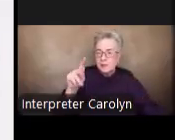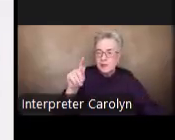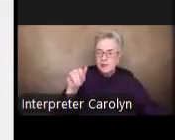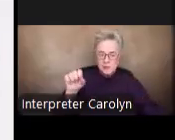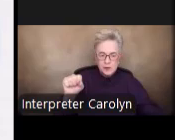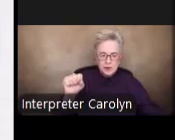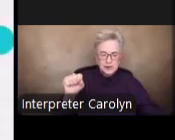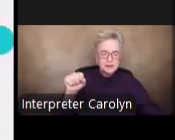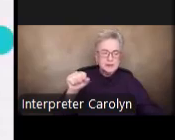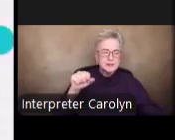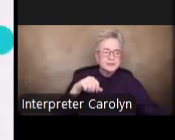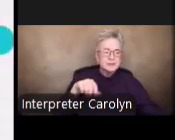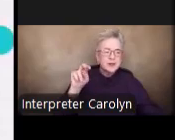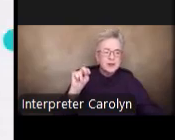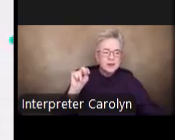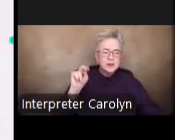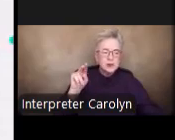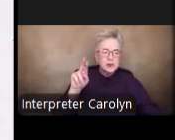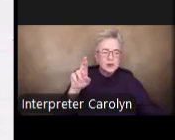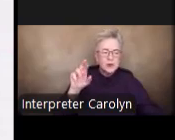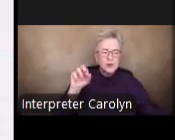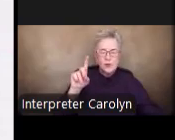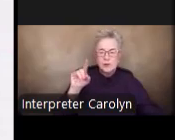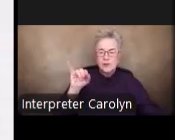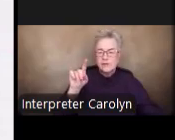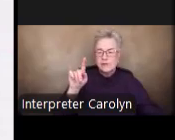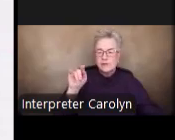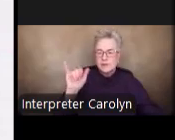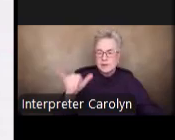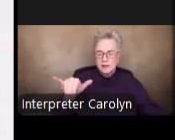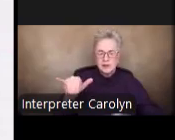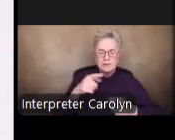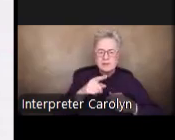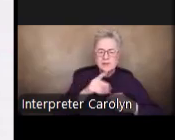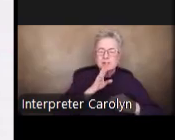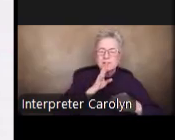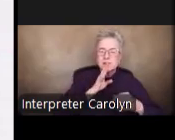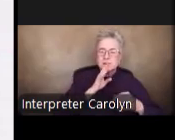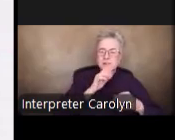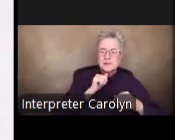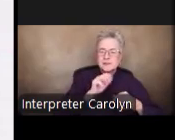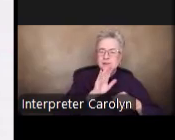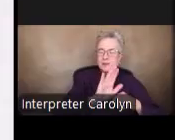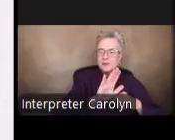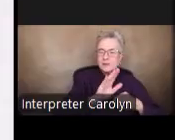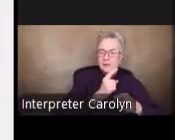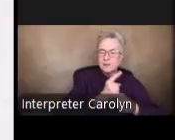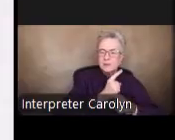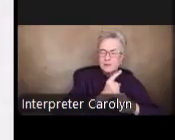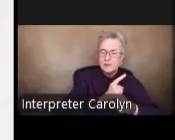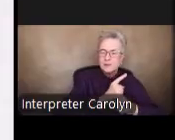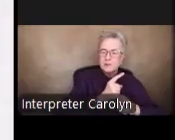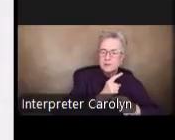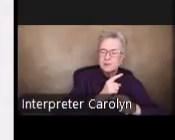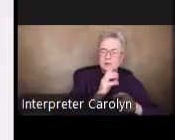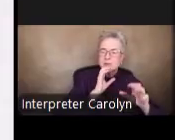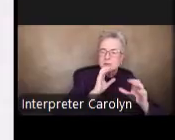So for some speech may not be the primary or earliest structure for functional communication. So for some